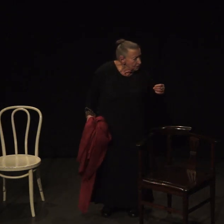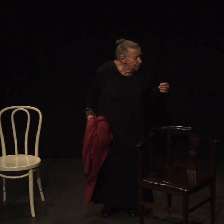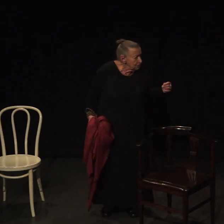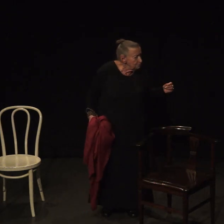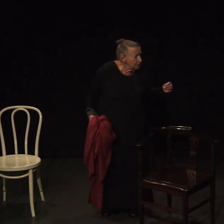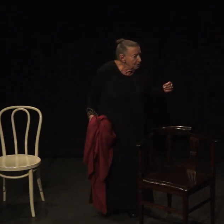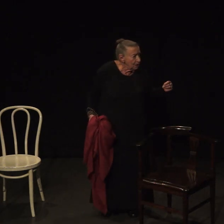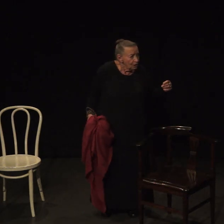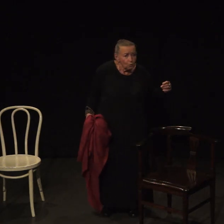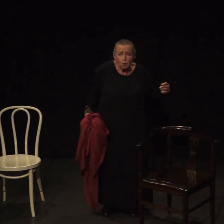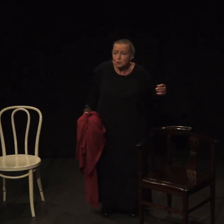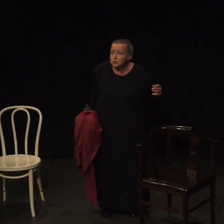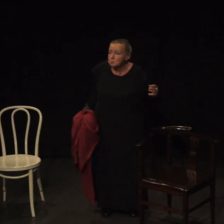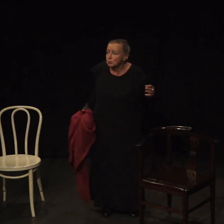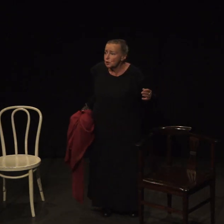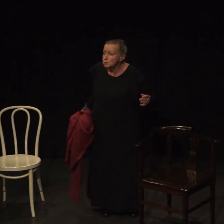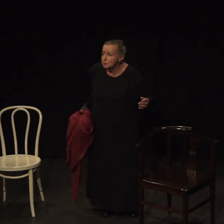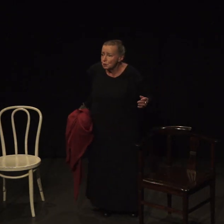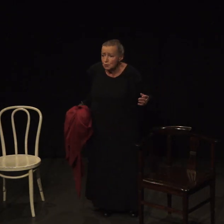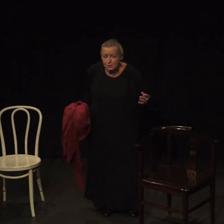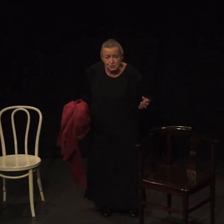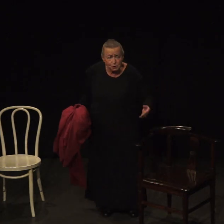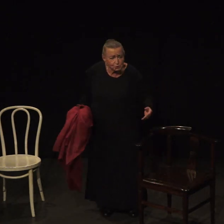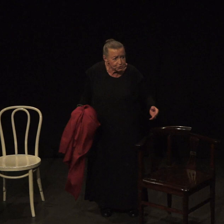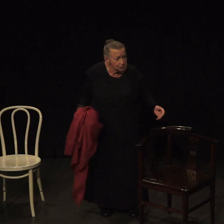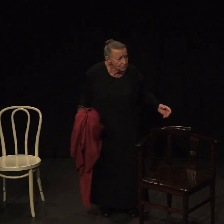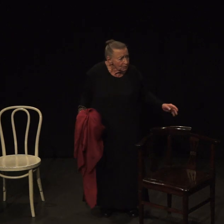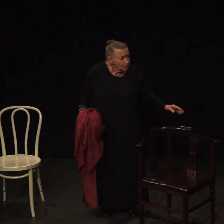to Telimena's pleas and Zosia's tears.